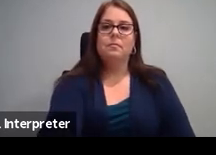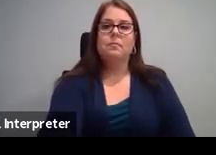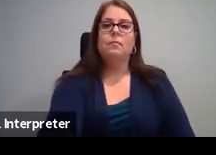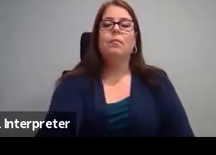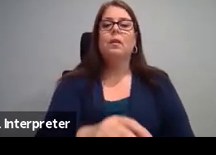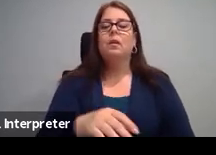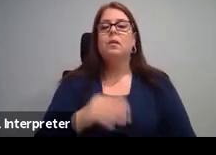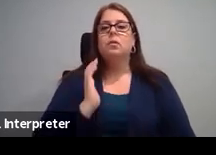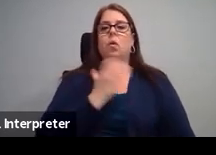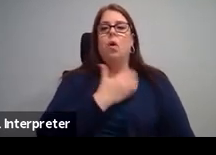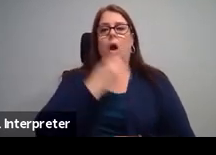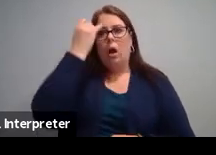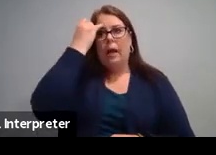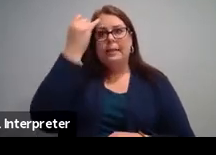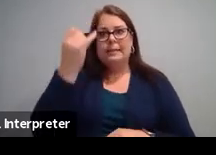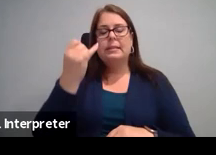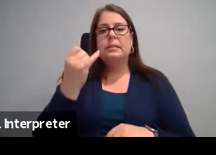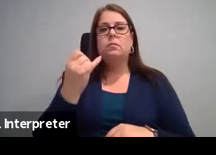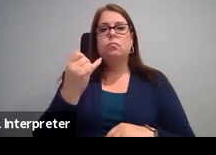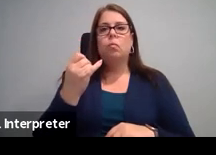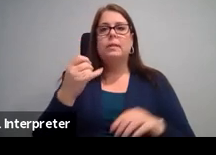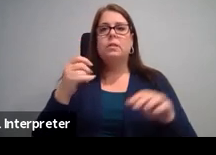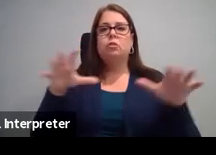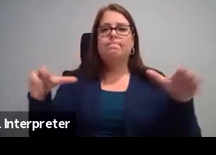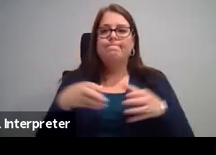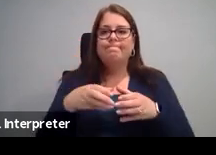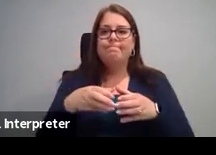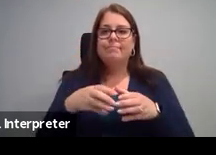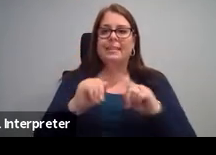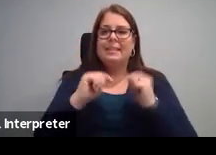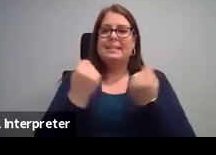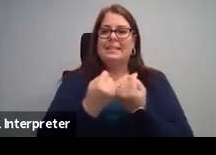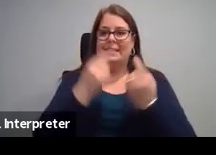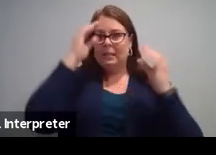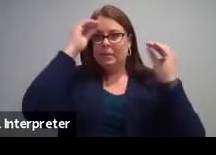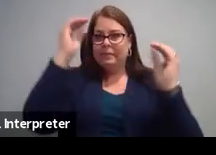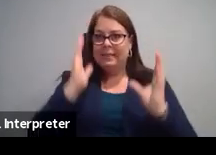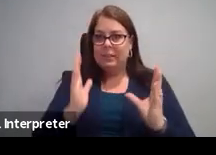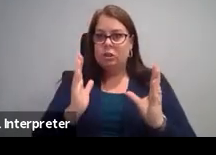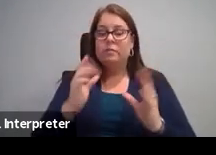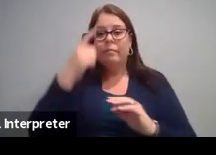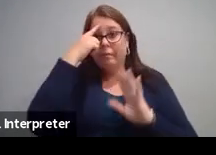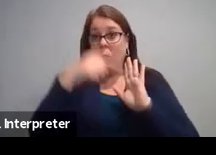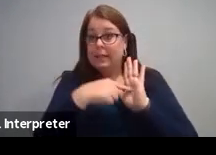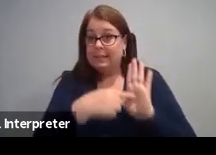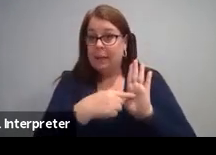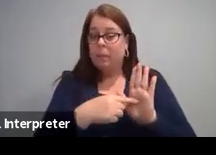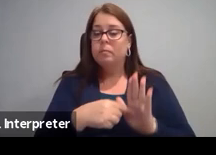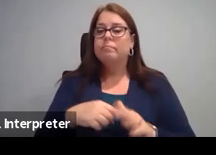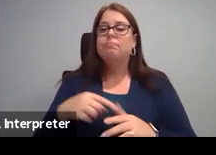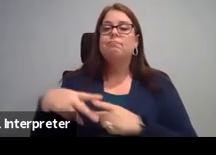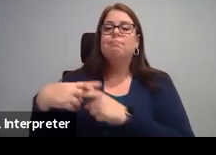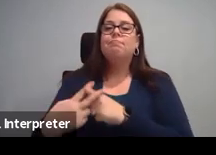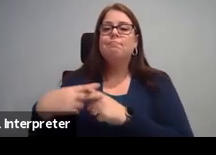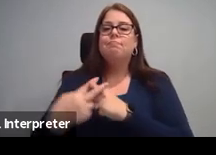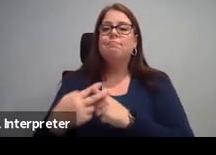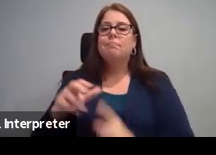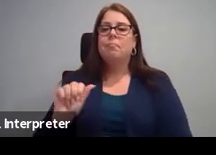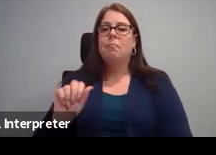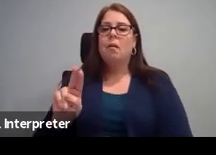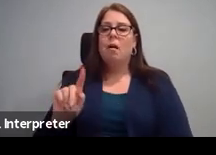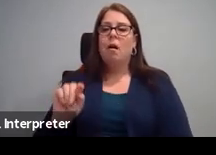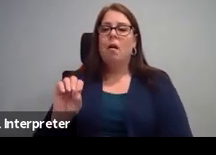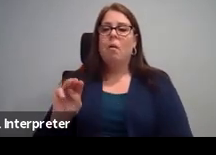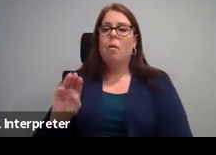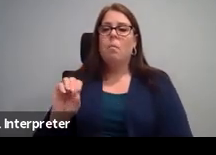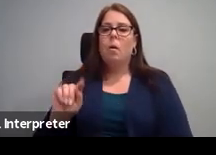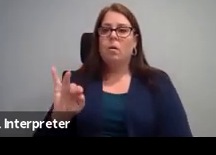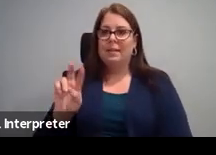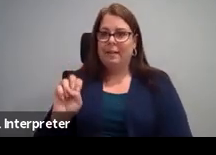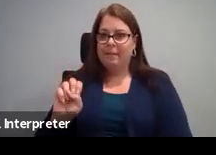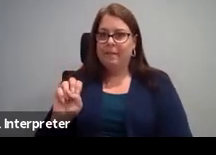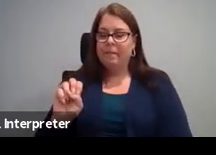Laurie Arnold: Bringing a group of team, a team of teachers together. So, for example, intro to automotive, how many teachers were using this around the county and there are a handful holding the concept that we started with was